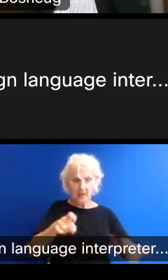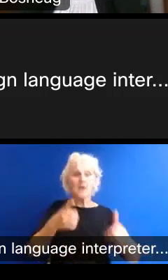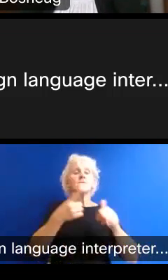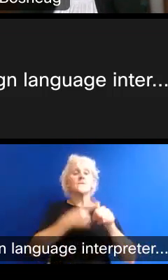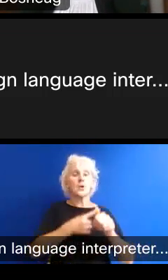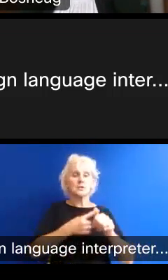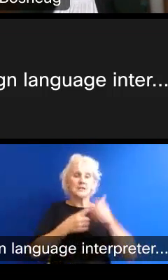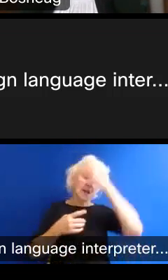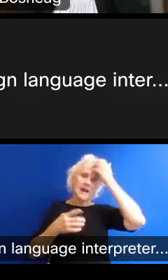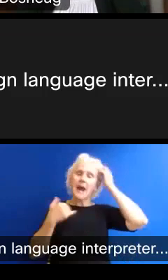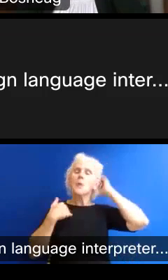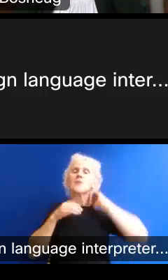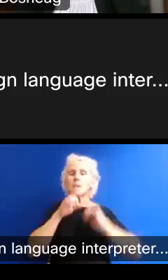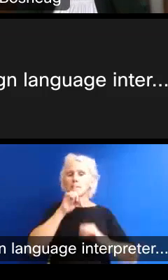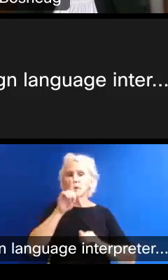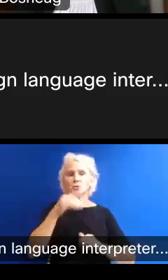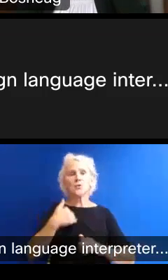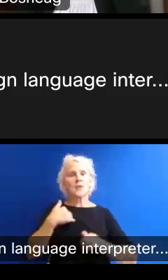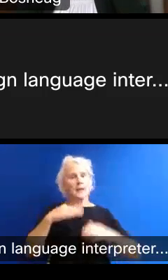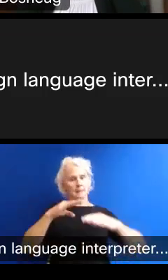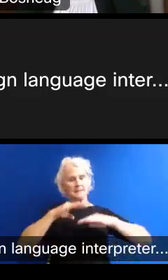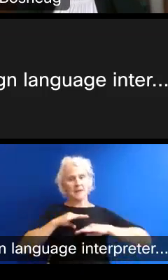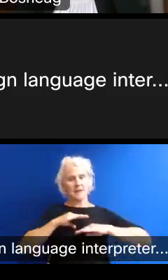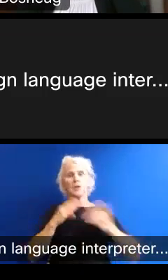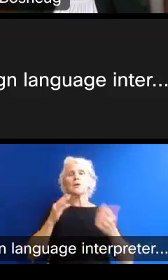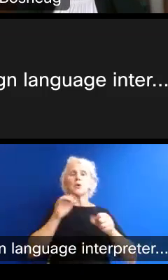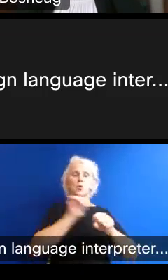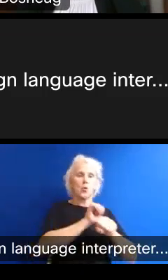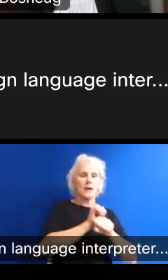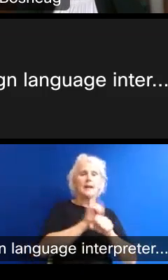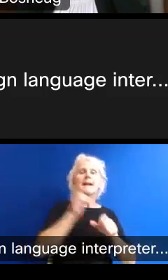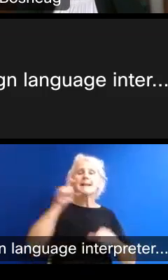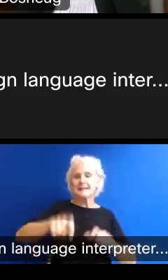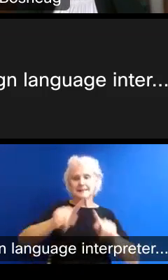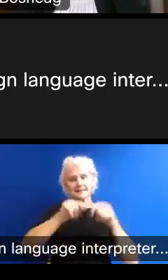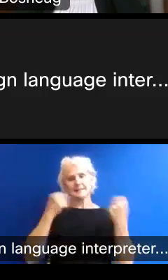within your scope, workers can start to assemble a team to support the child utilizing both their